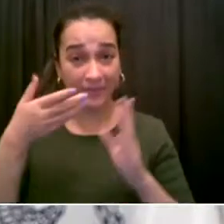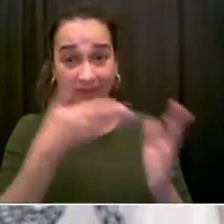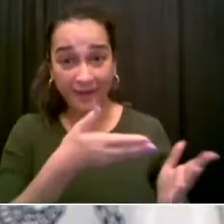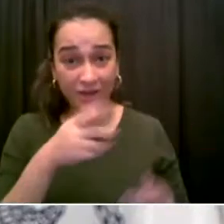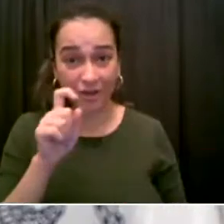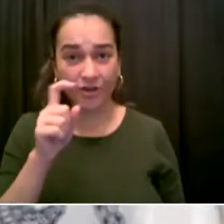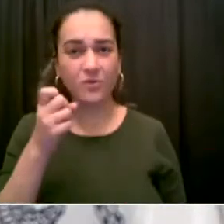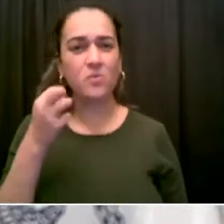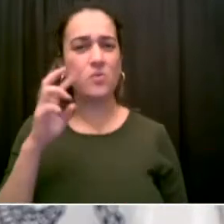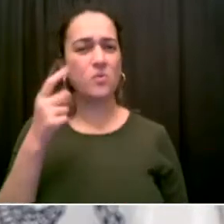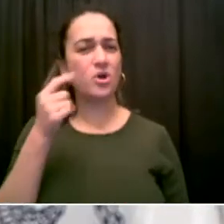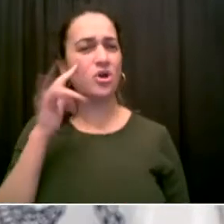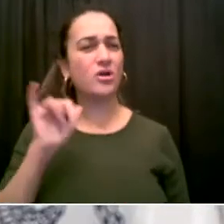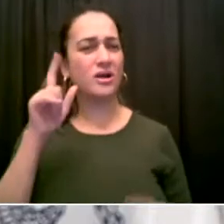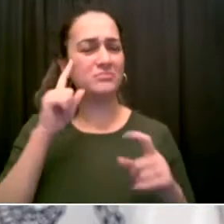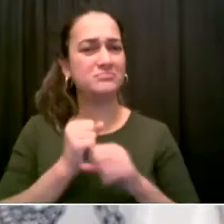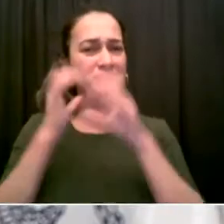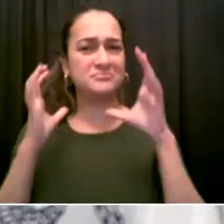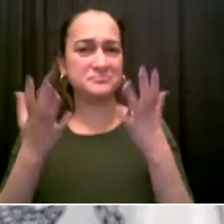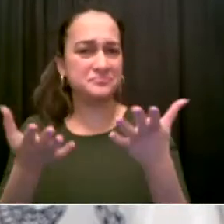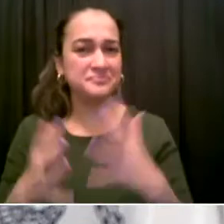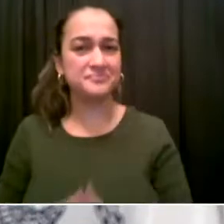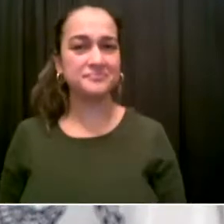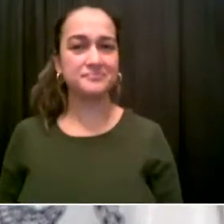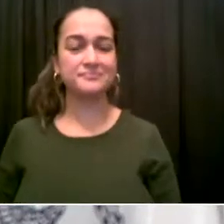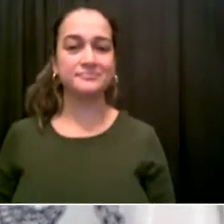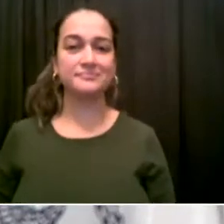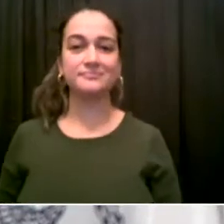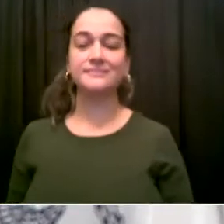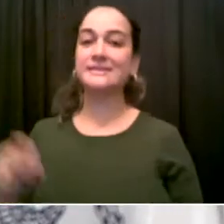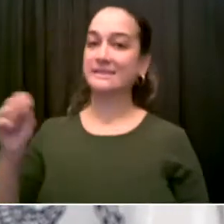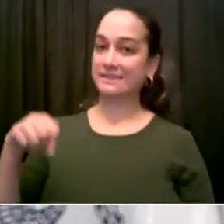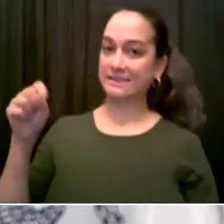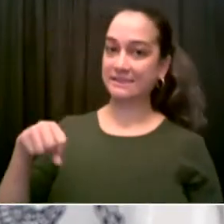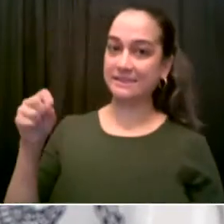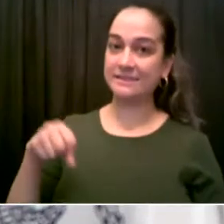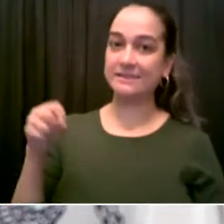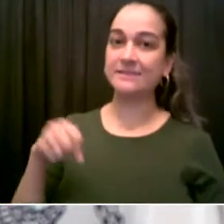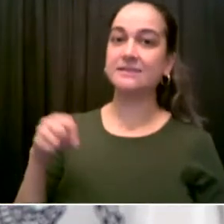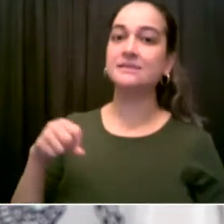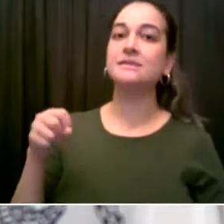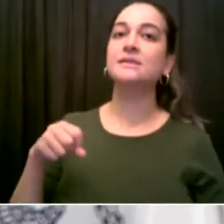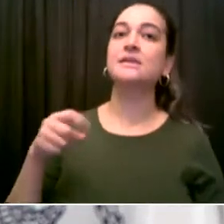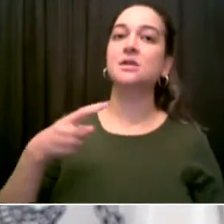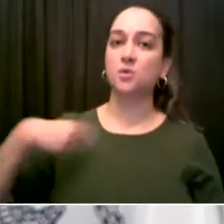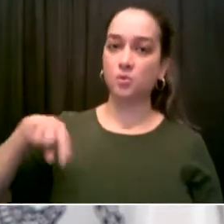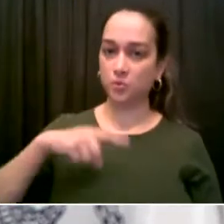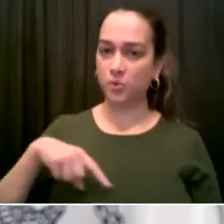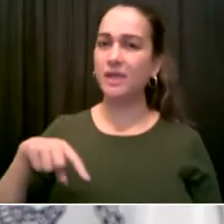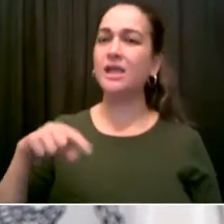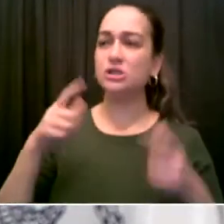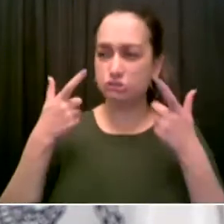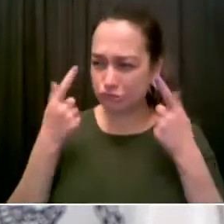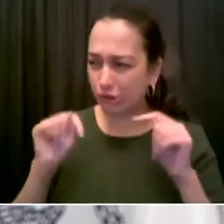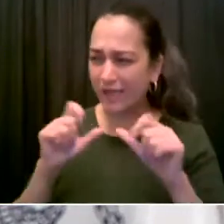? WHAT DO YOU NEED TO DO?